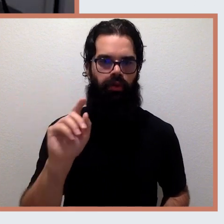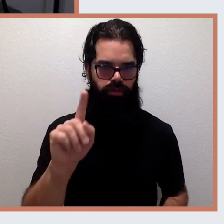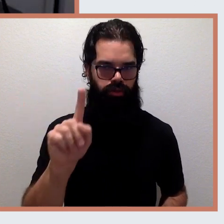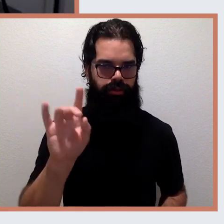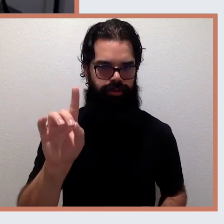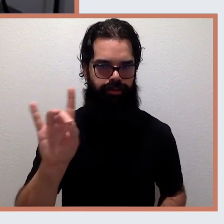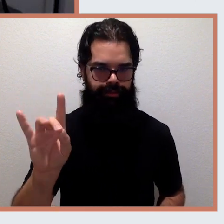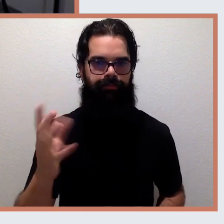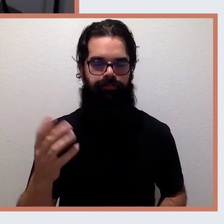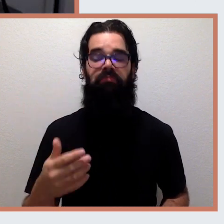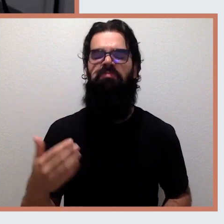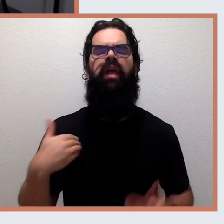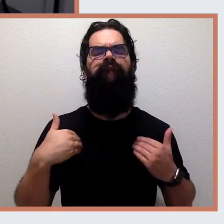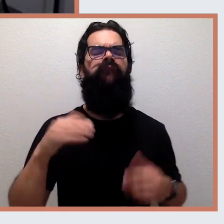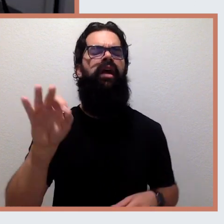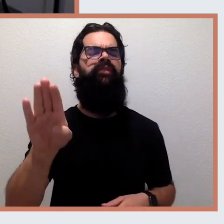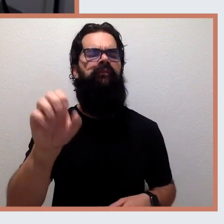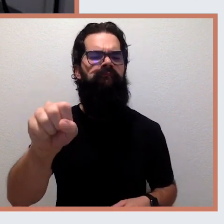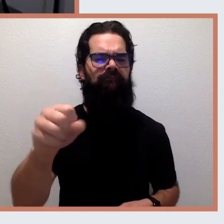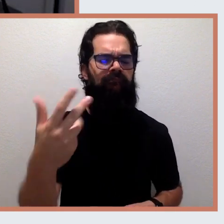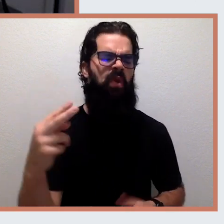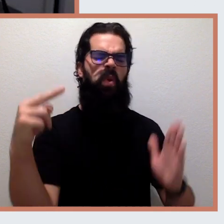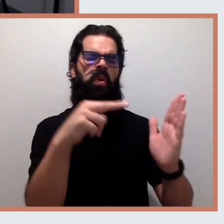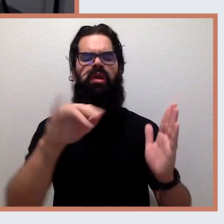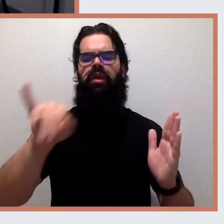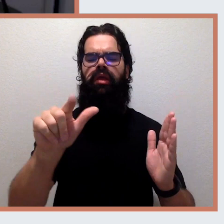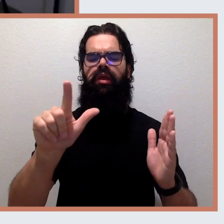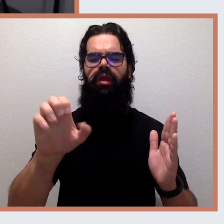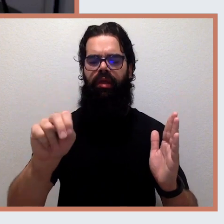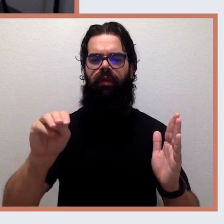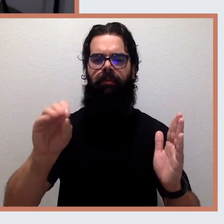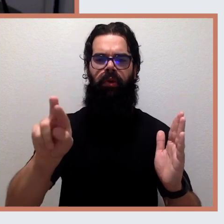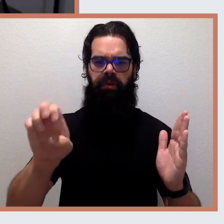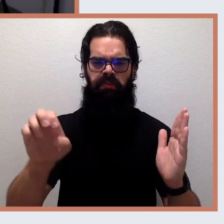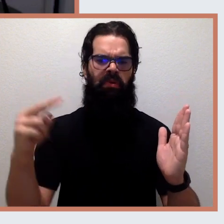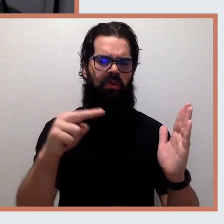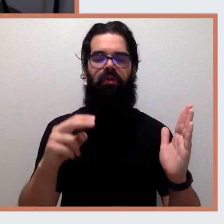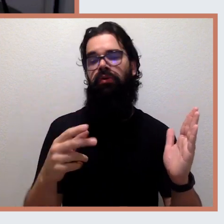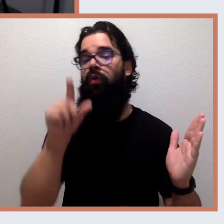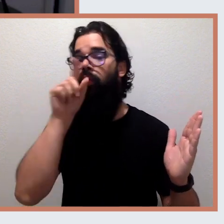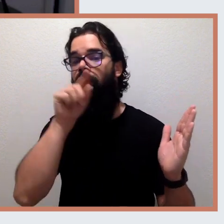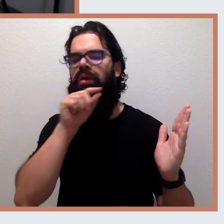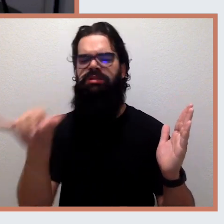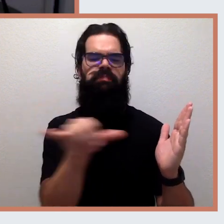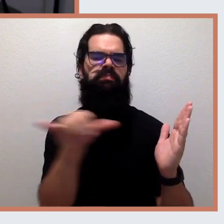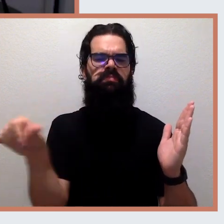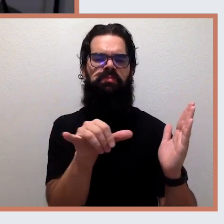Jaylen1118, 1, 1, 1, 8 on Instagram. Facebook, I do have a Facebook fan page, it's Jaylen Moore.